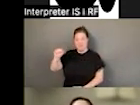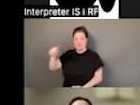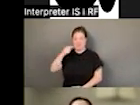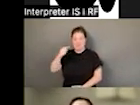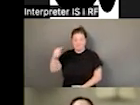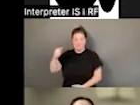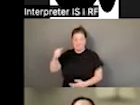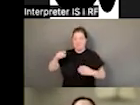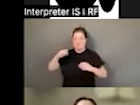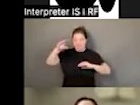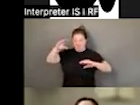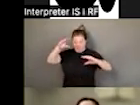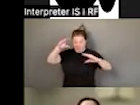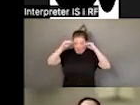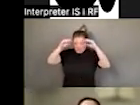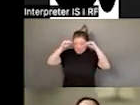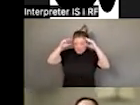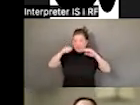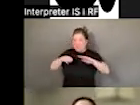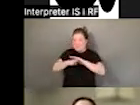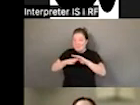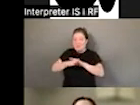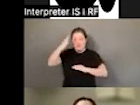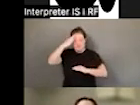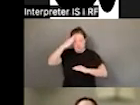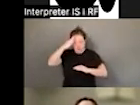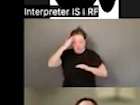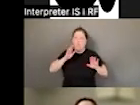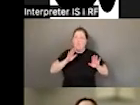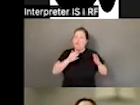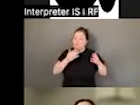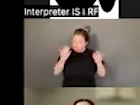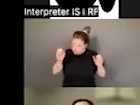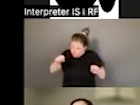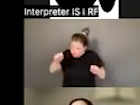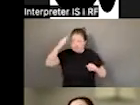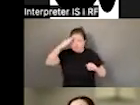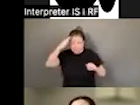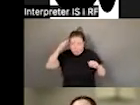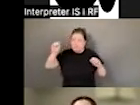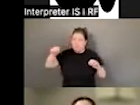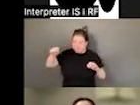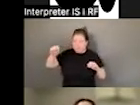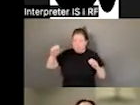that we know benefits everyone, but that there is a big gap in knowledge.